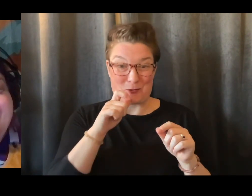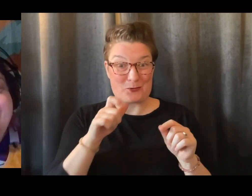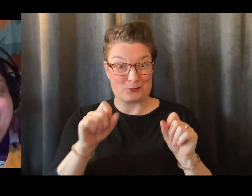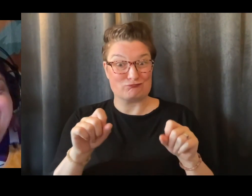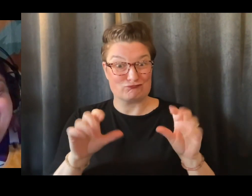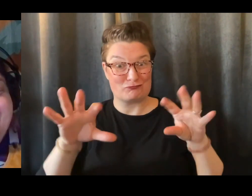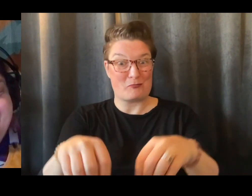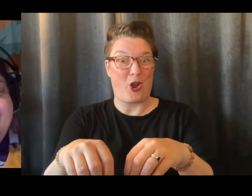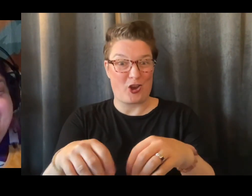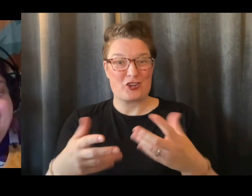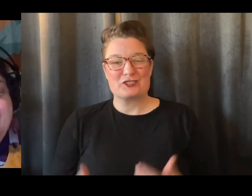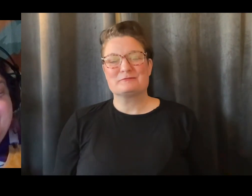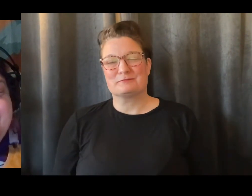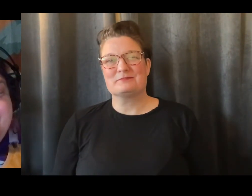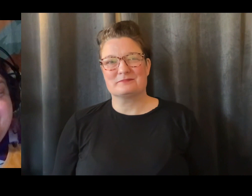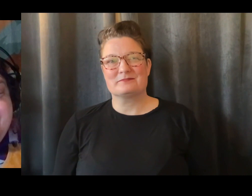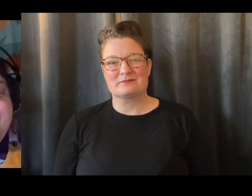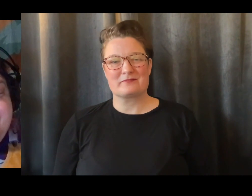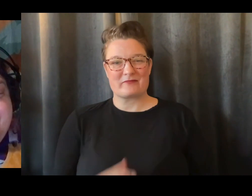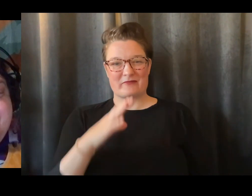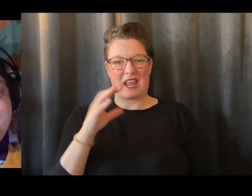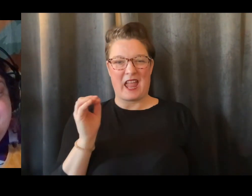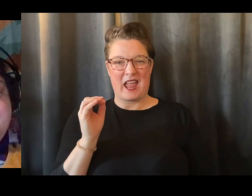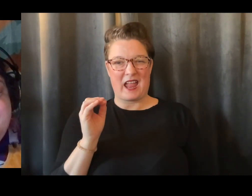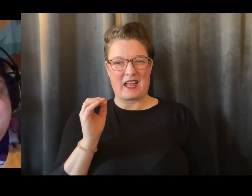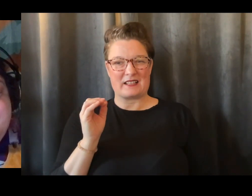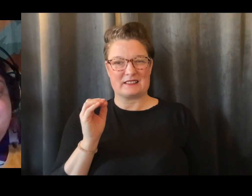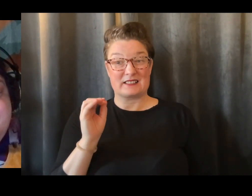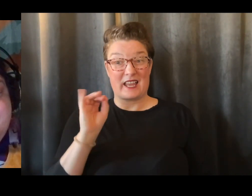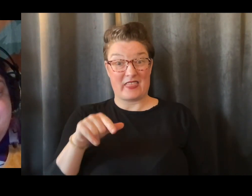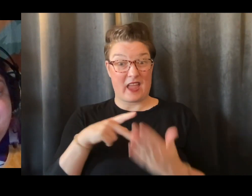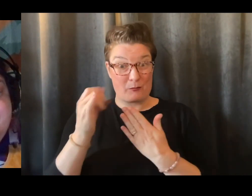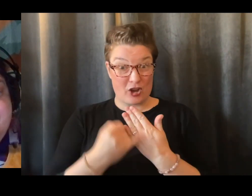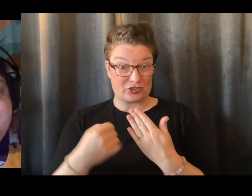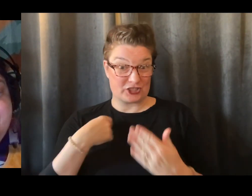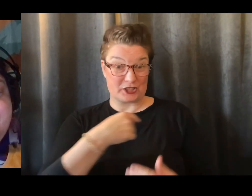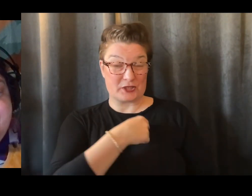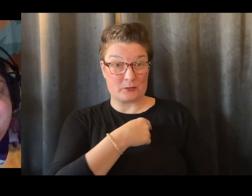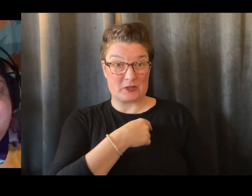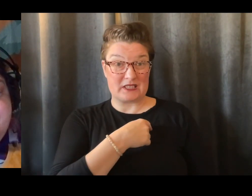that, that this project that we really, it's in many ways an extension of that